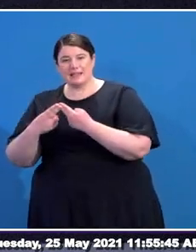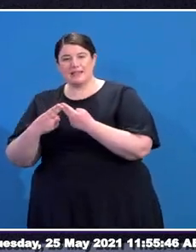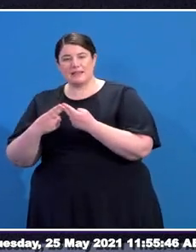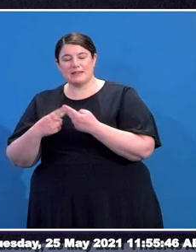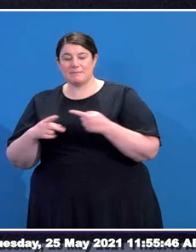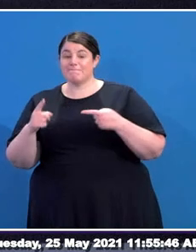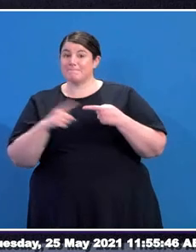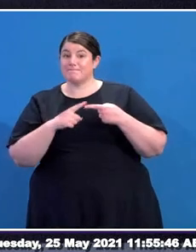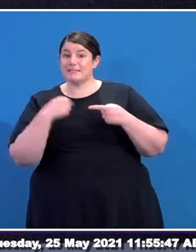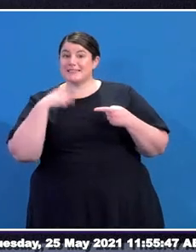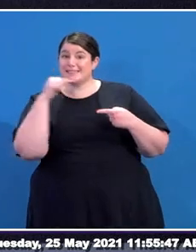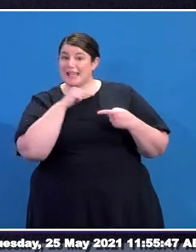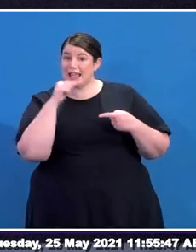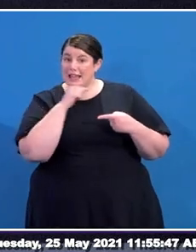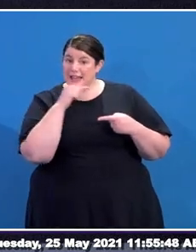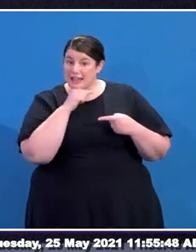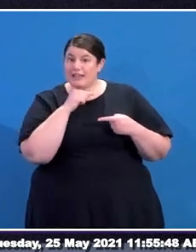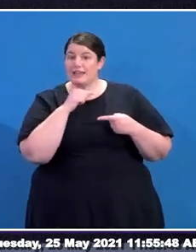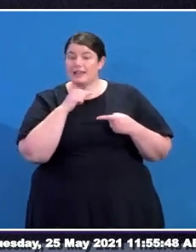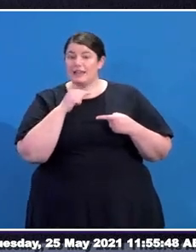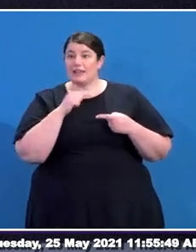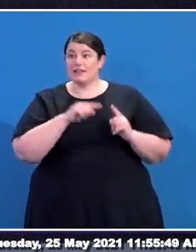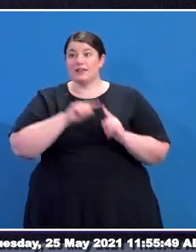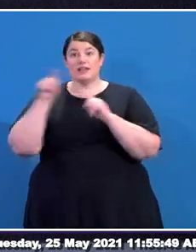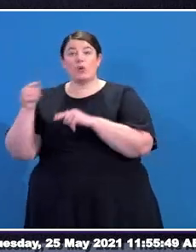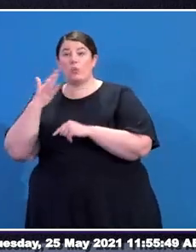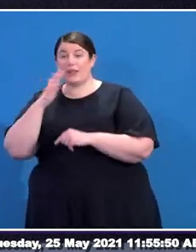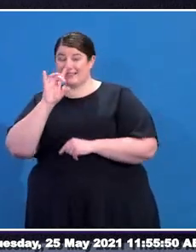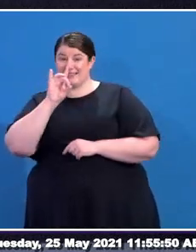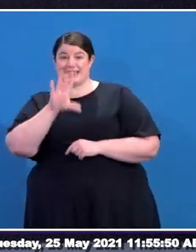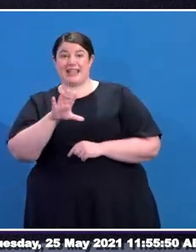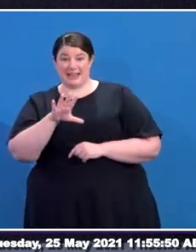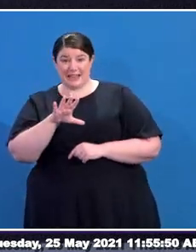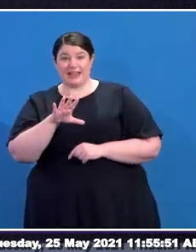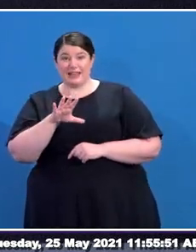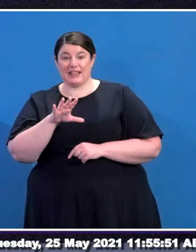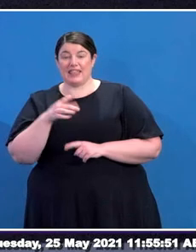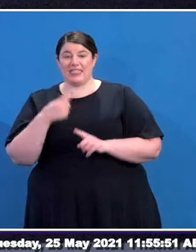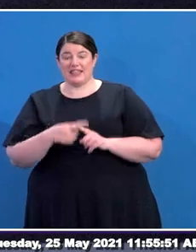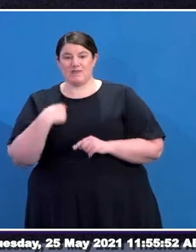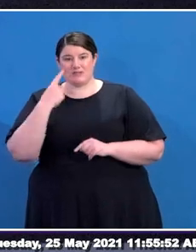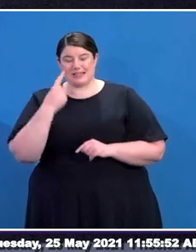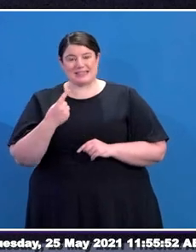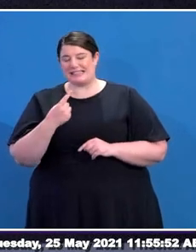Carl's last visit was when he was 10 years old, when I couldn't take him anymore because of his...